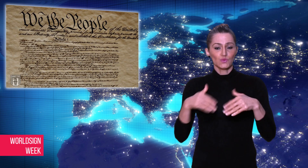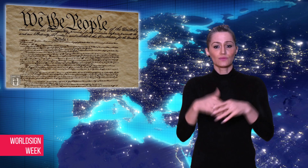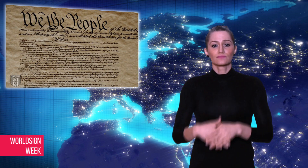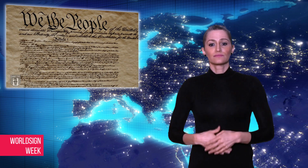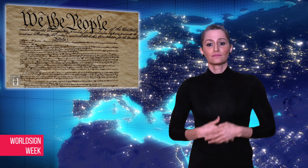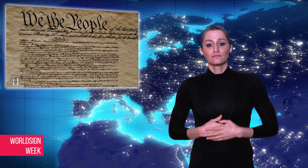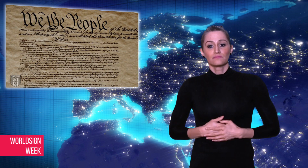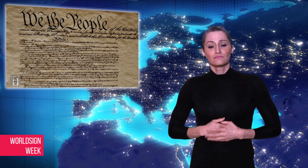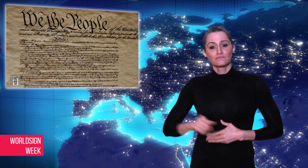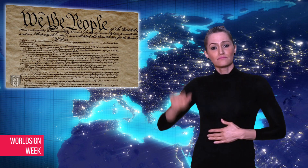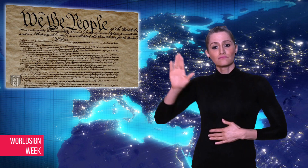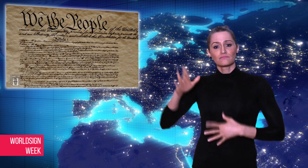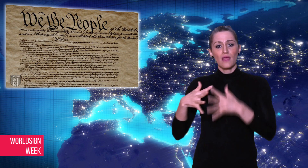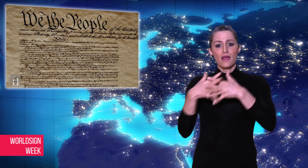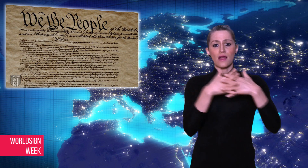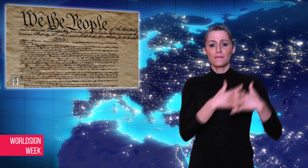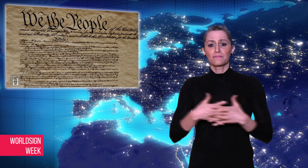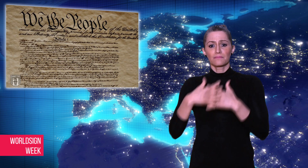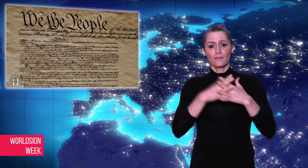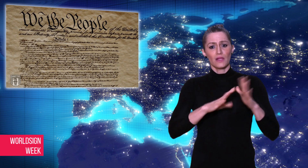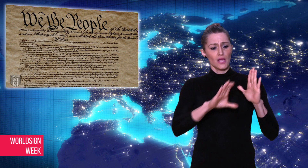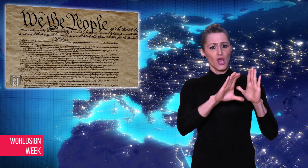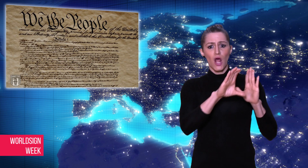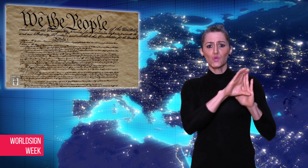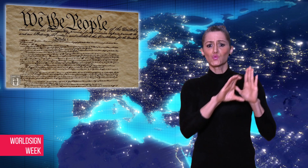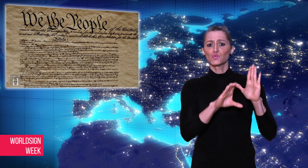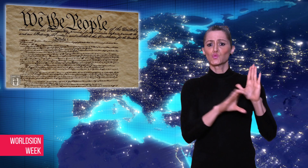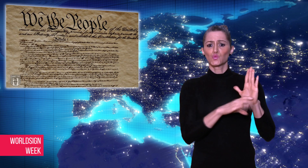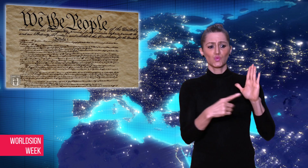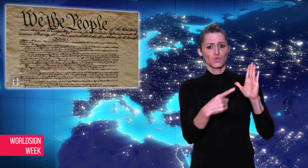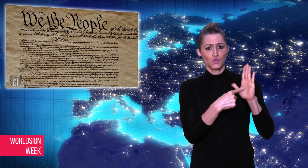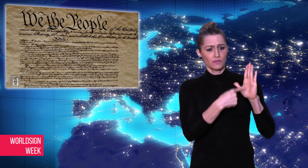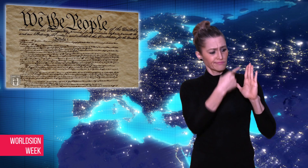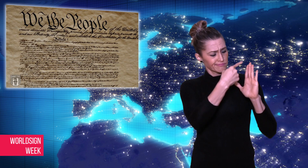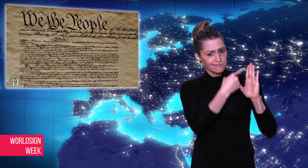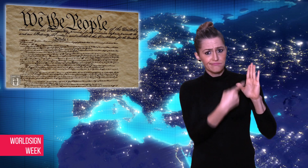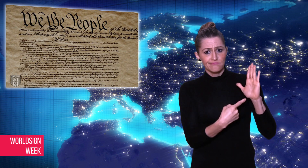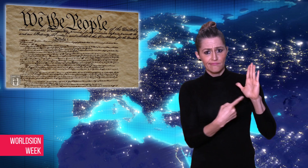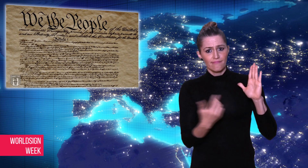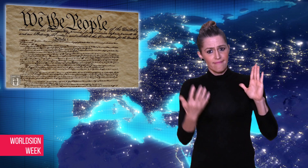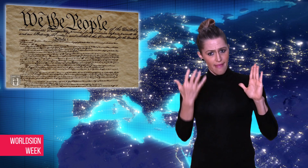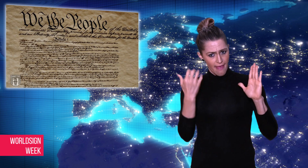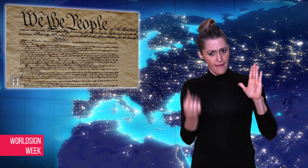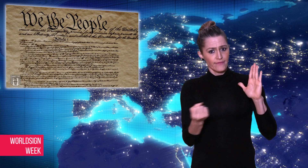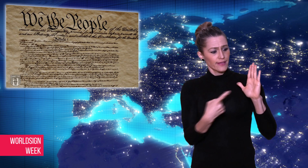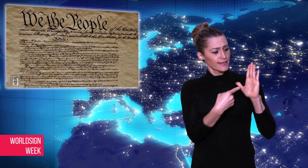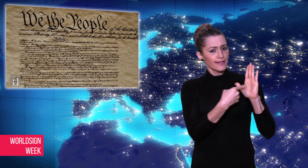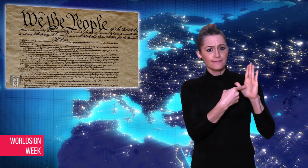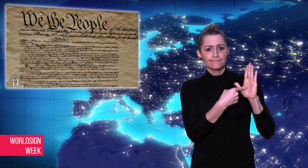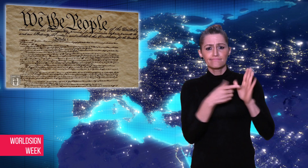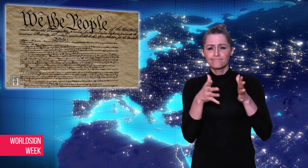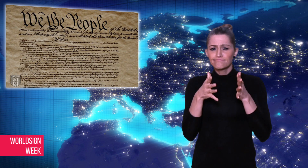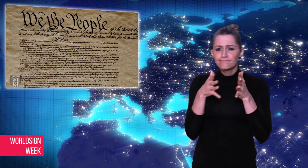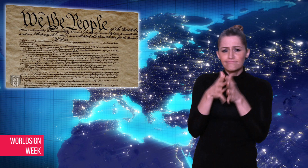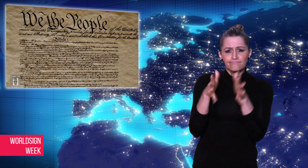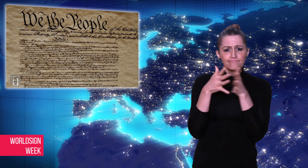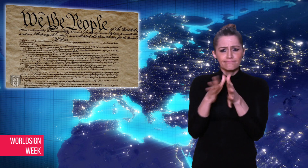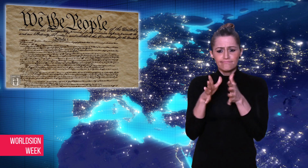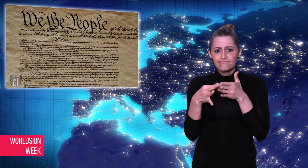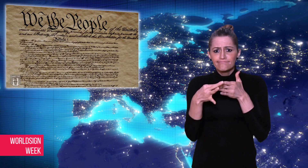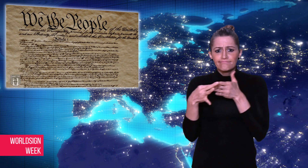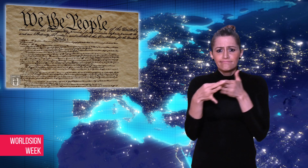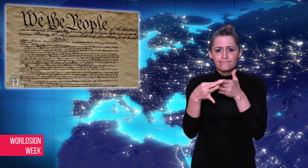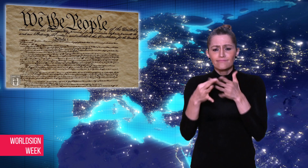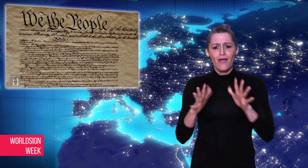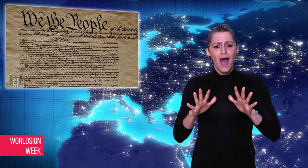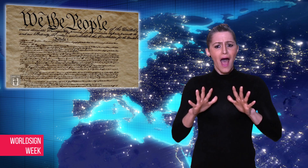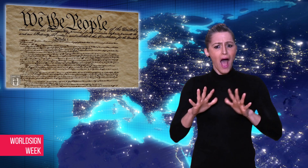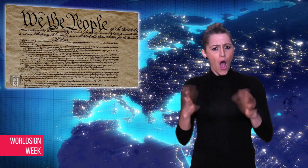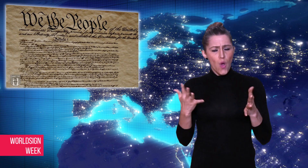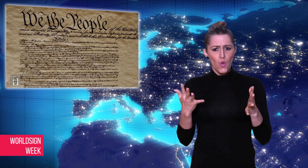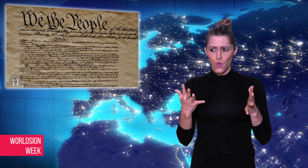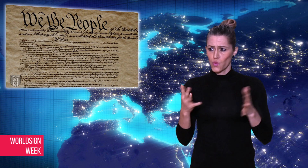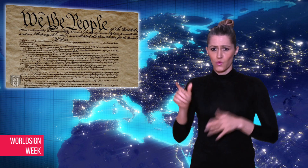The US Constitution provides guidance on how to